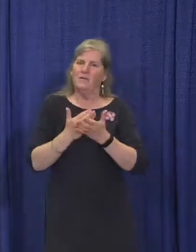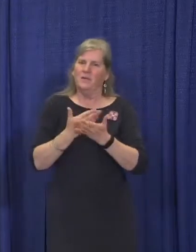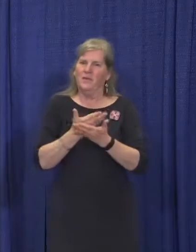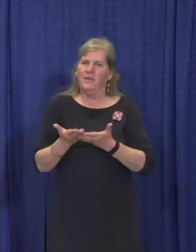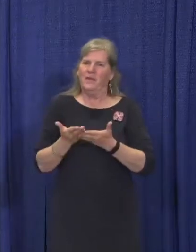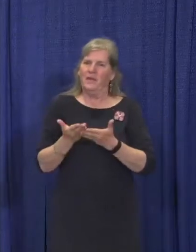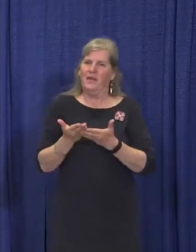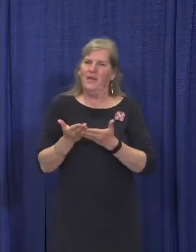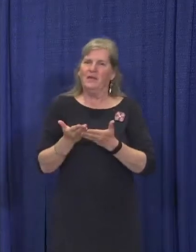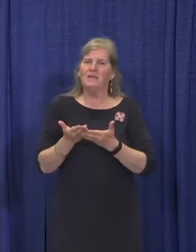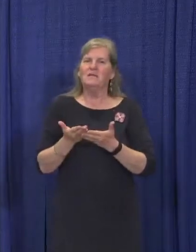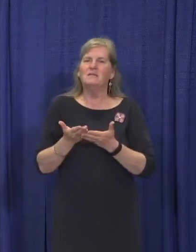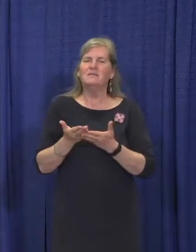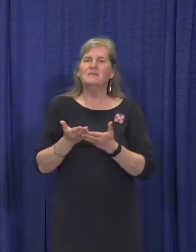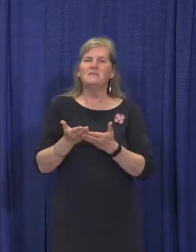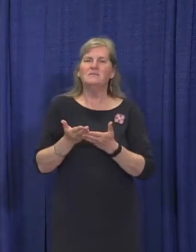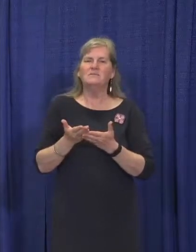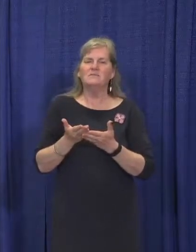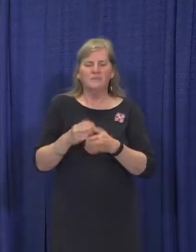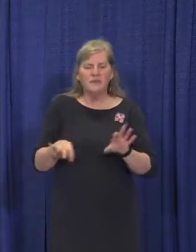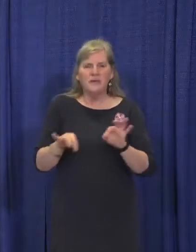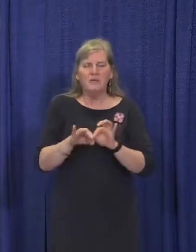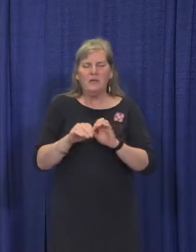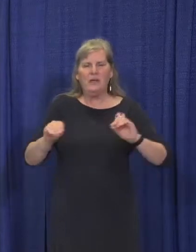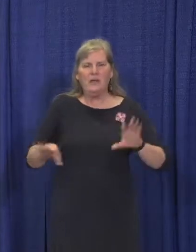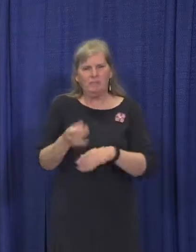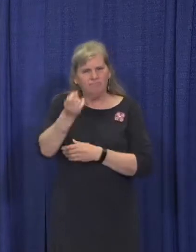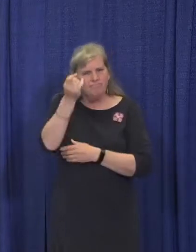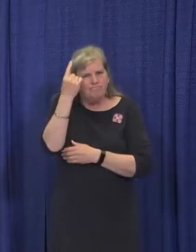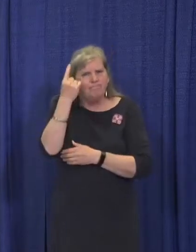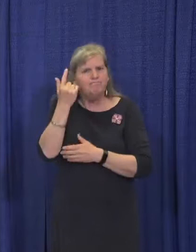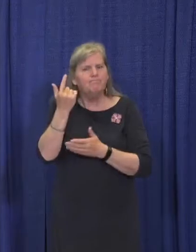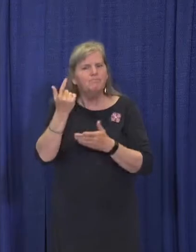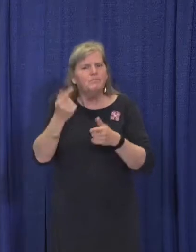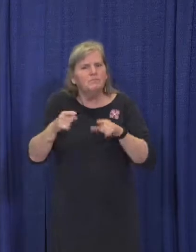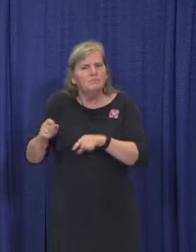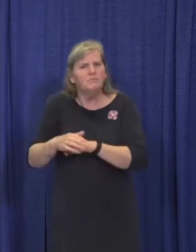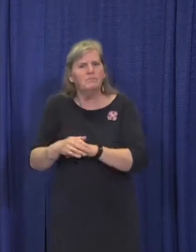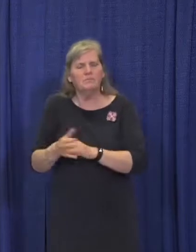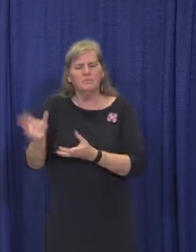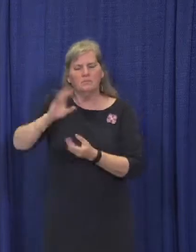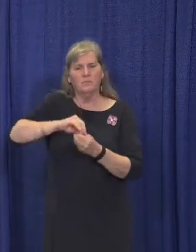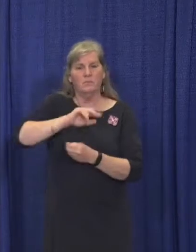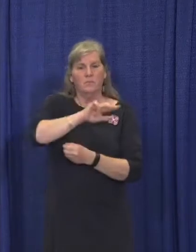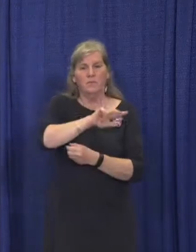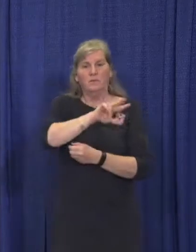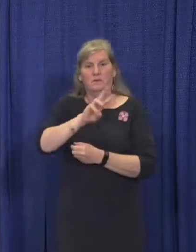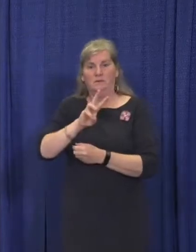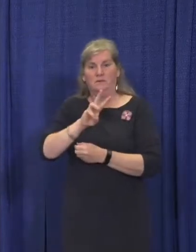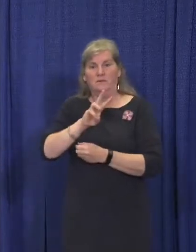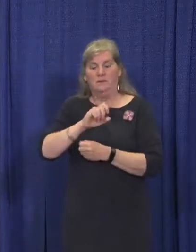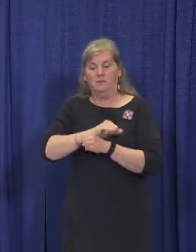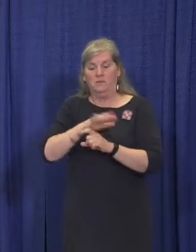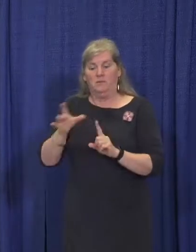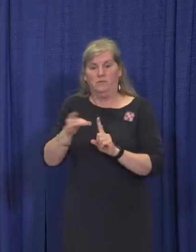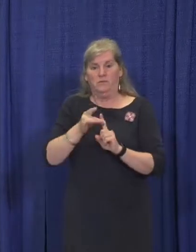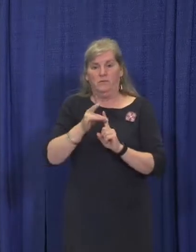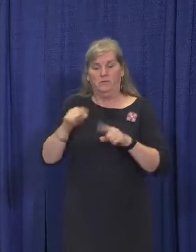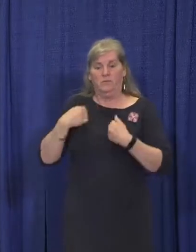involved in this outbreak that we need to understand. Of the 36 cases diagnosed since